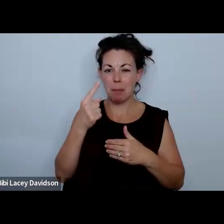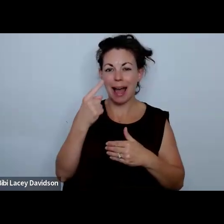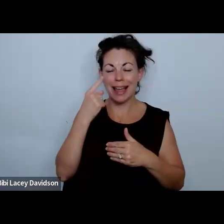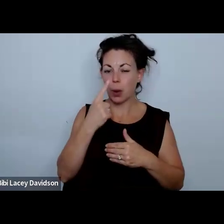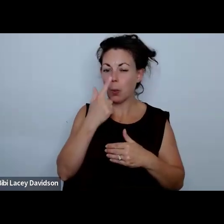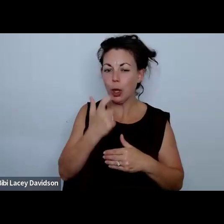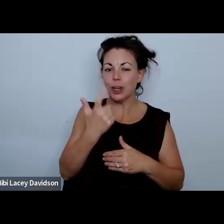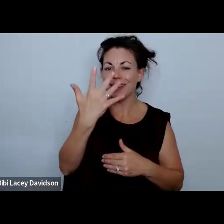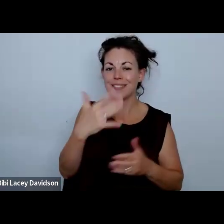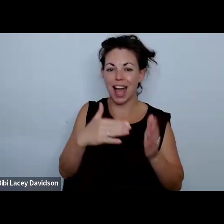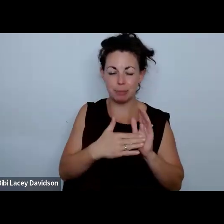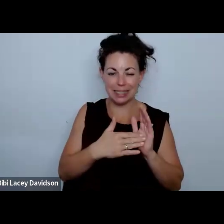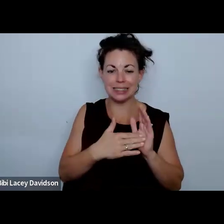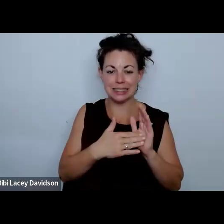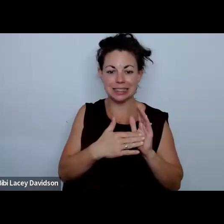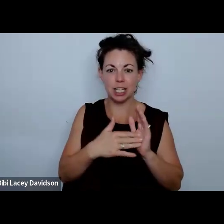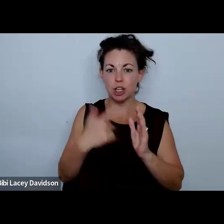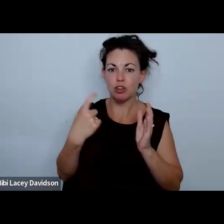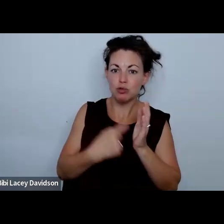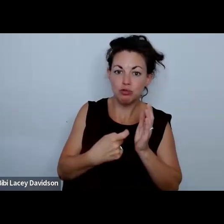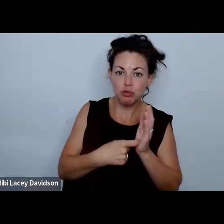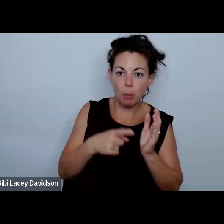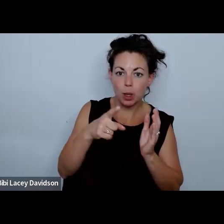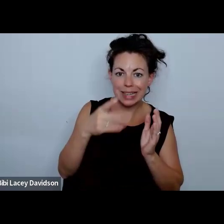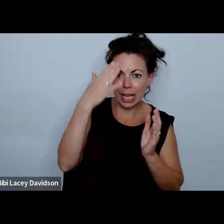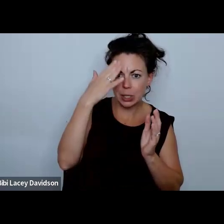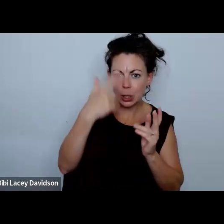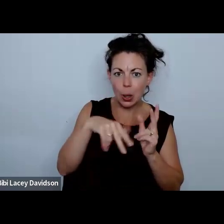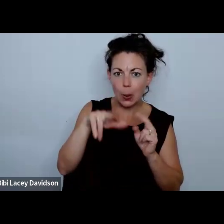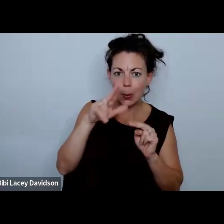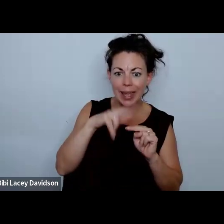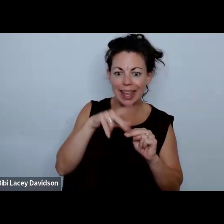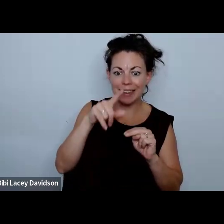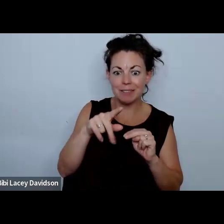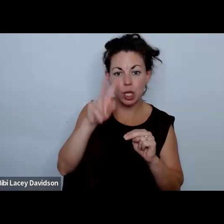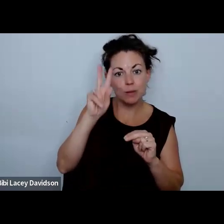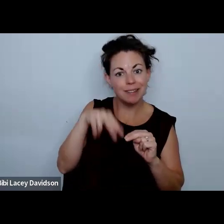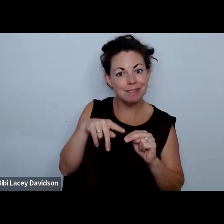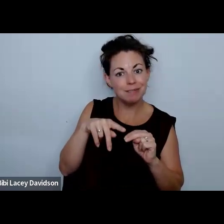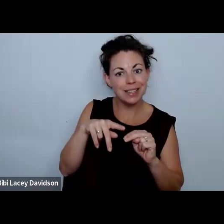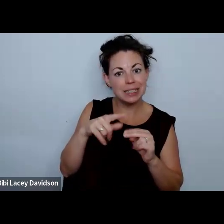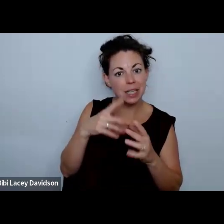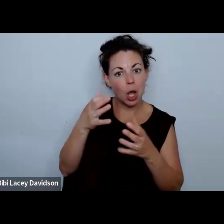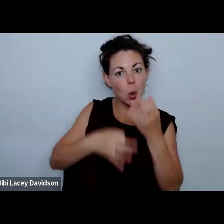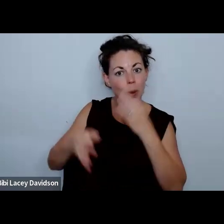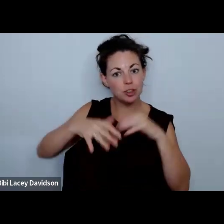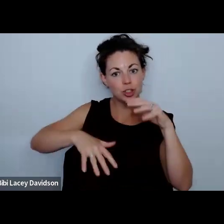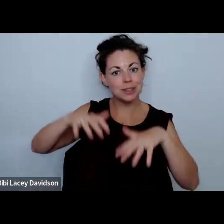but there's some very much about kind of how we influence policy in general if we're not in kind of formal structures.